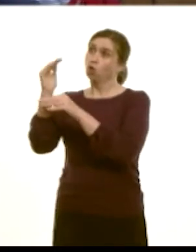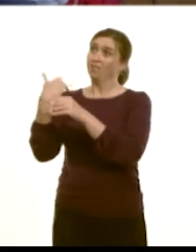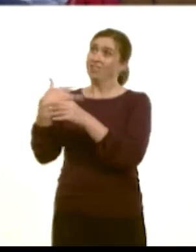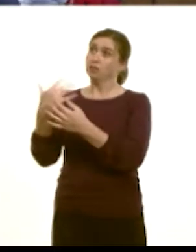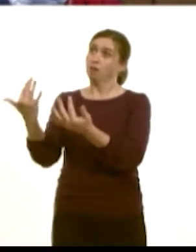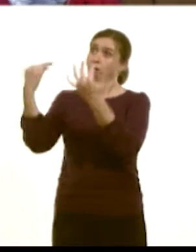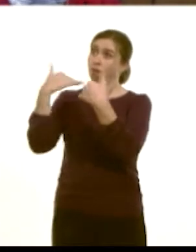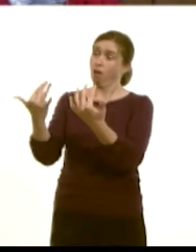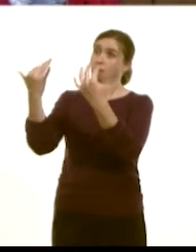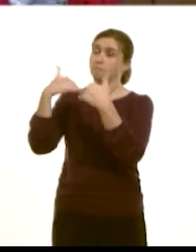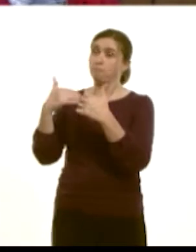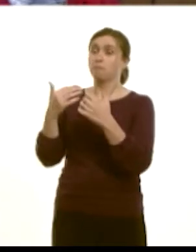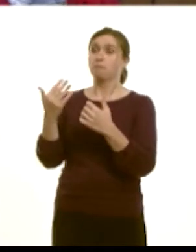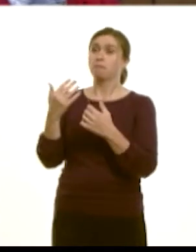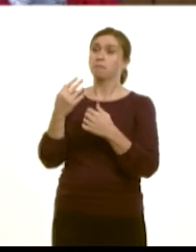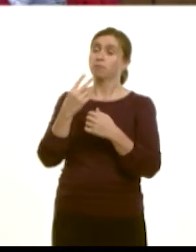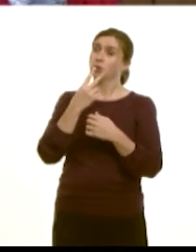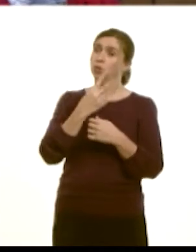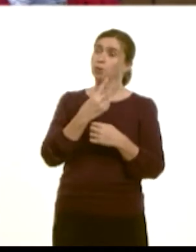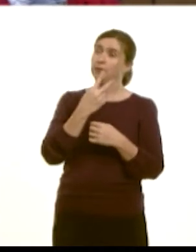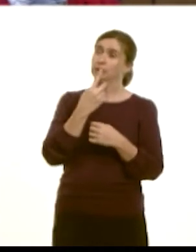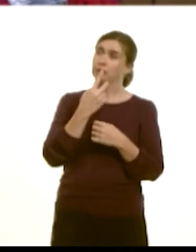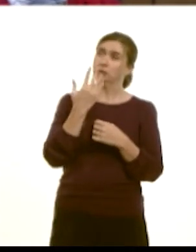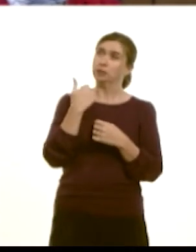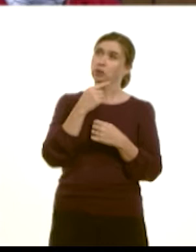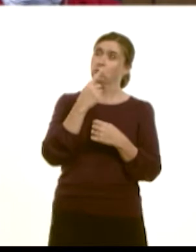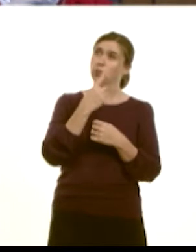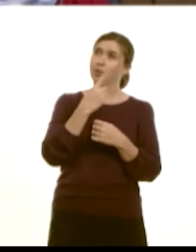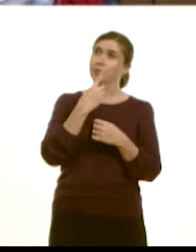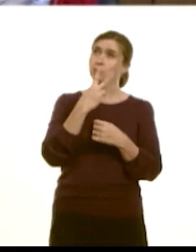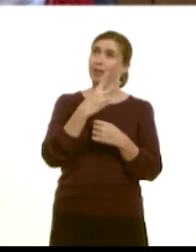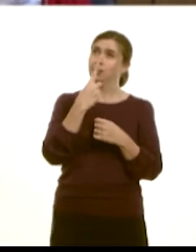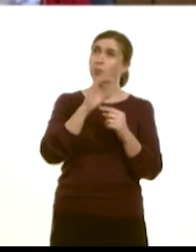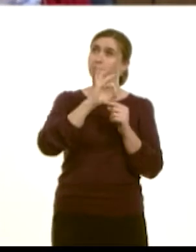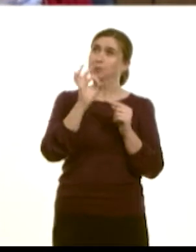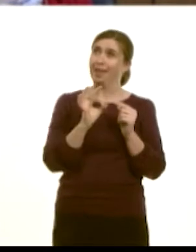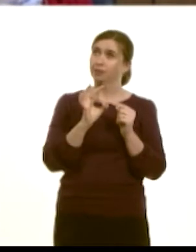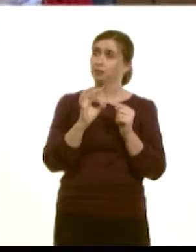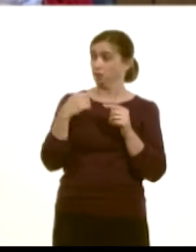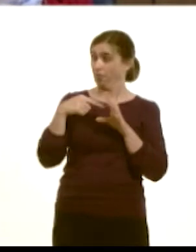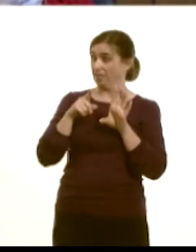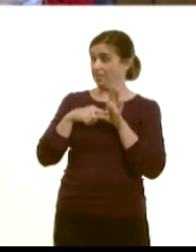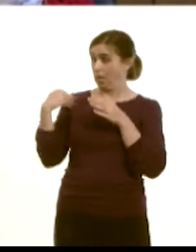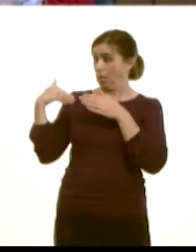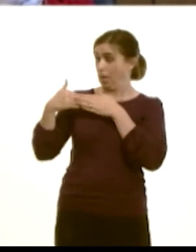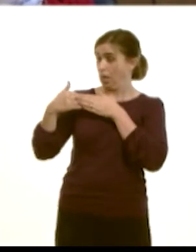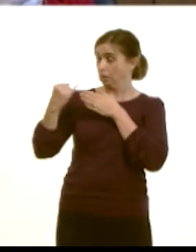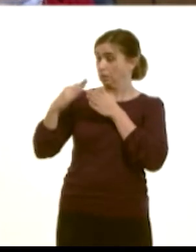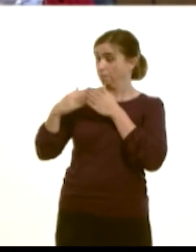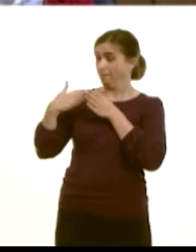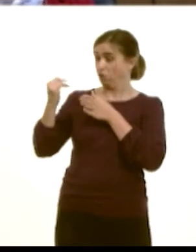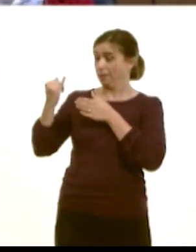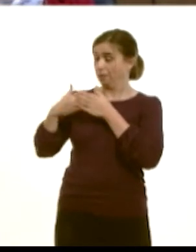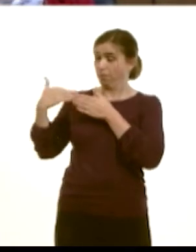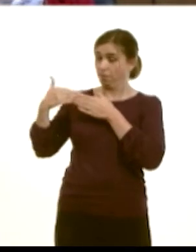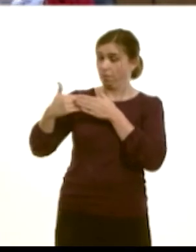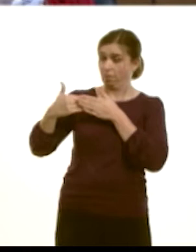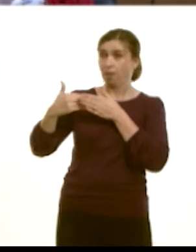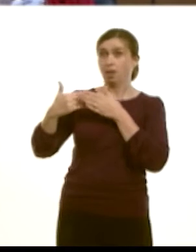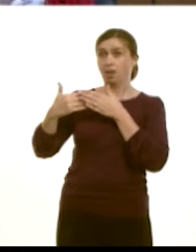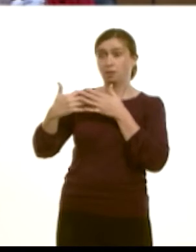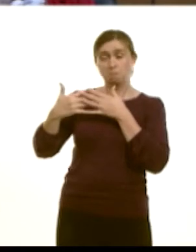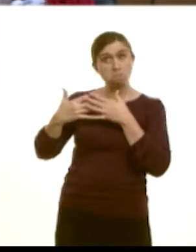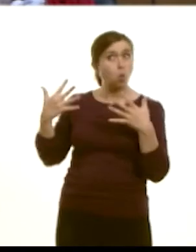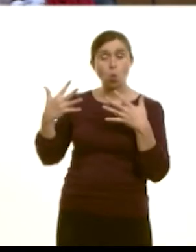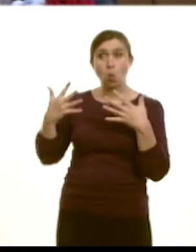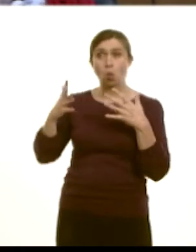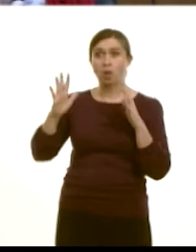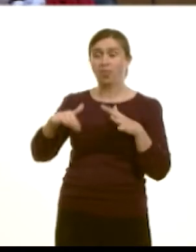by 21% in the first half of this year, which is way more than the UK as a whole?